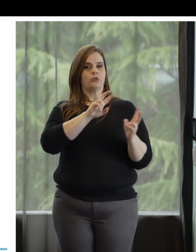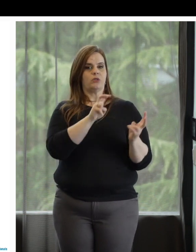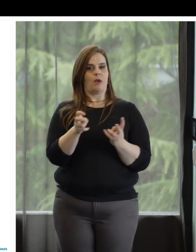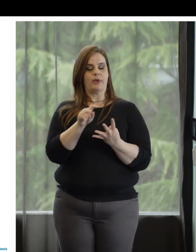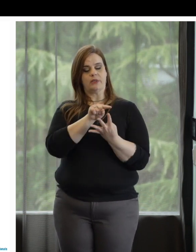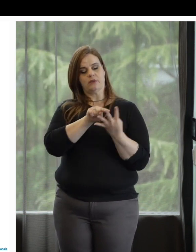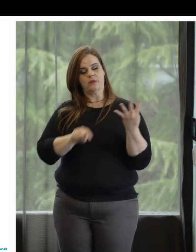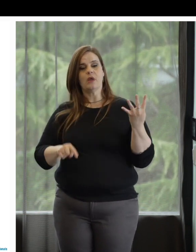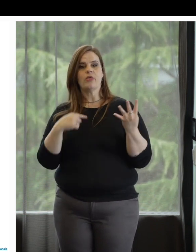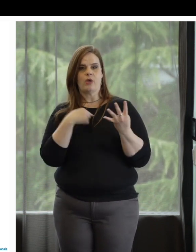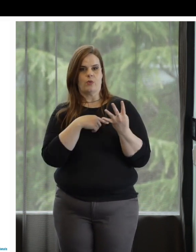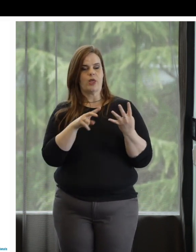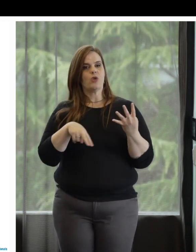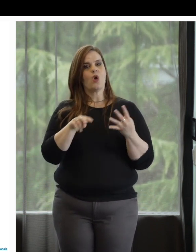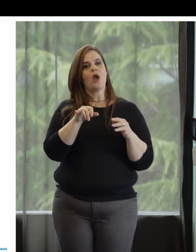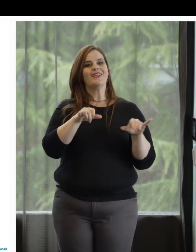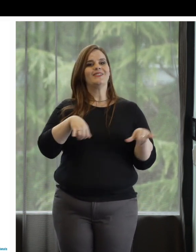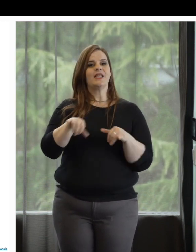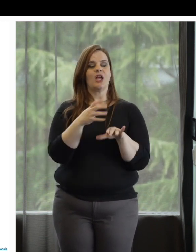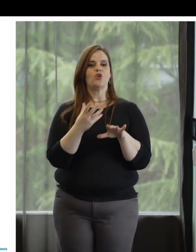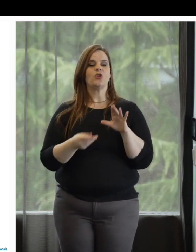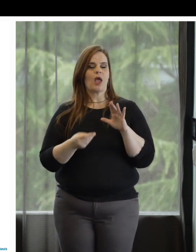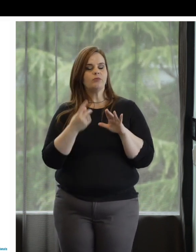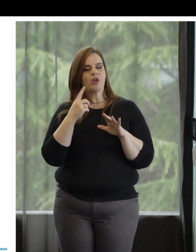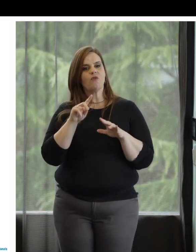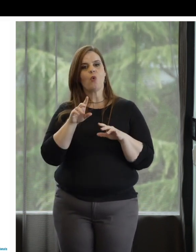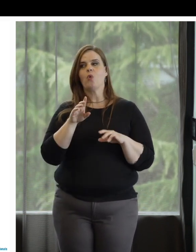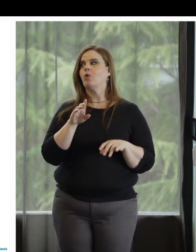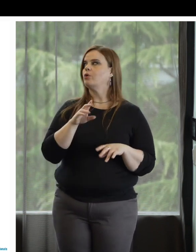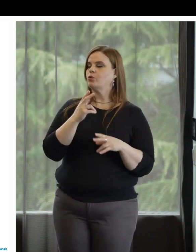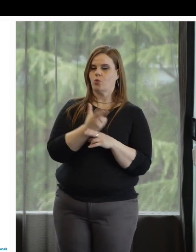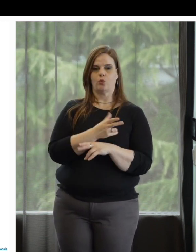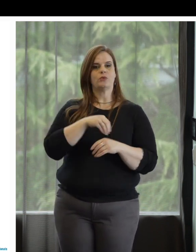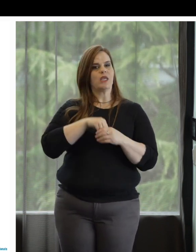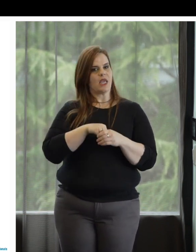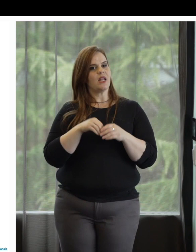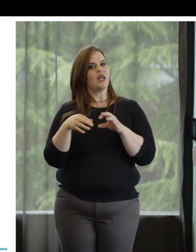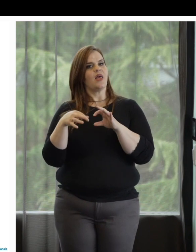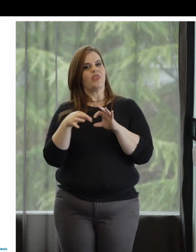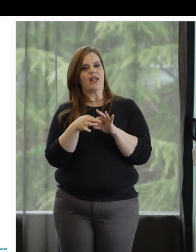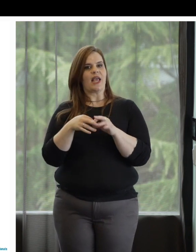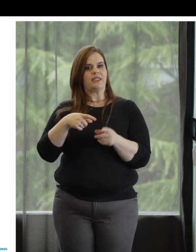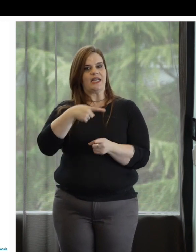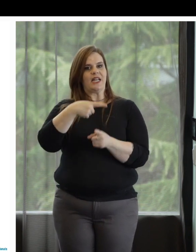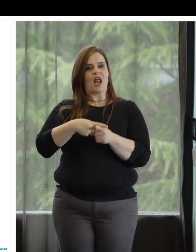were standard gaps for V R Us in the connected intersection and road